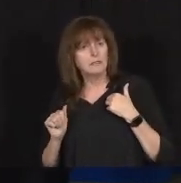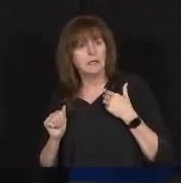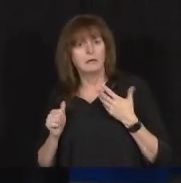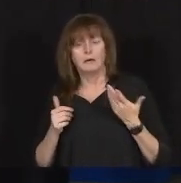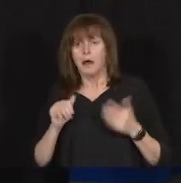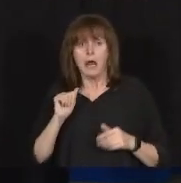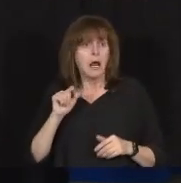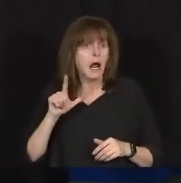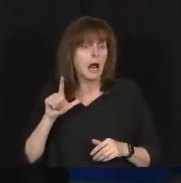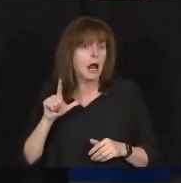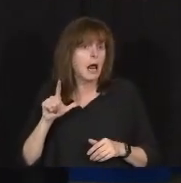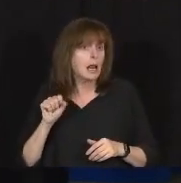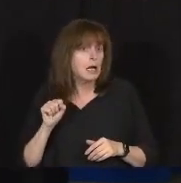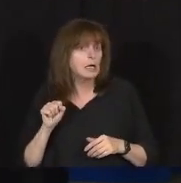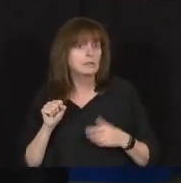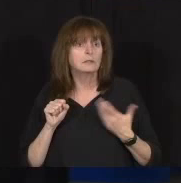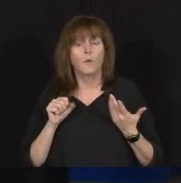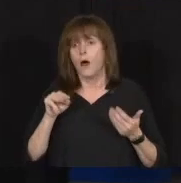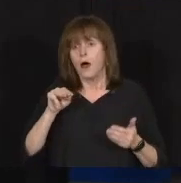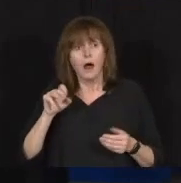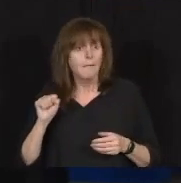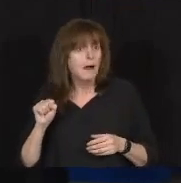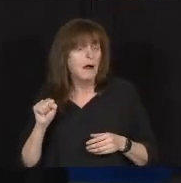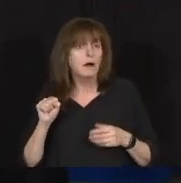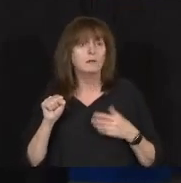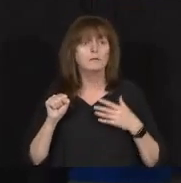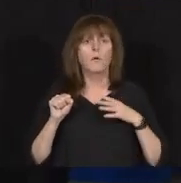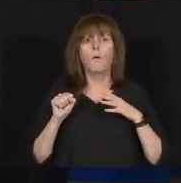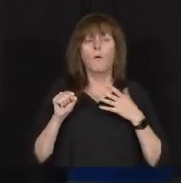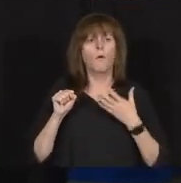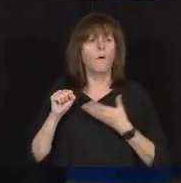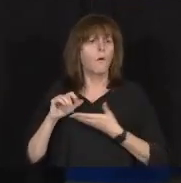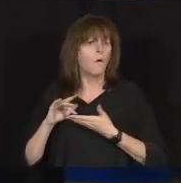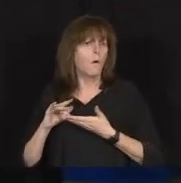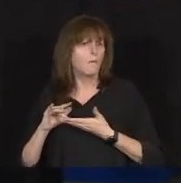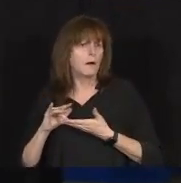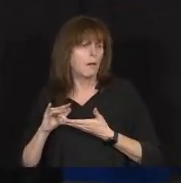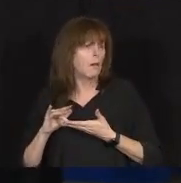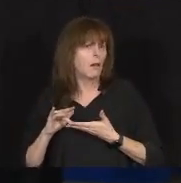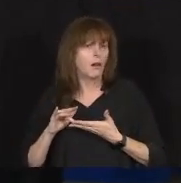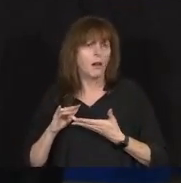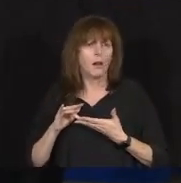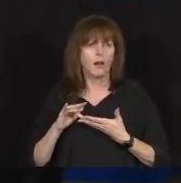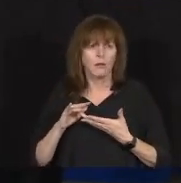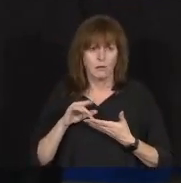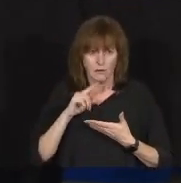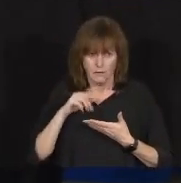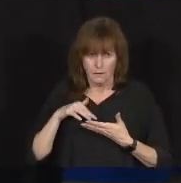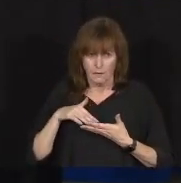a t the time of research, would be denied critical care. Is this true?